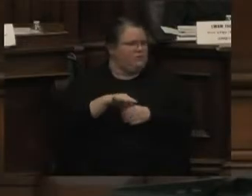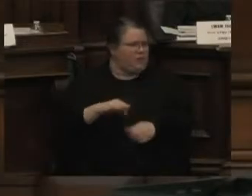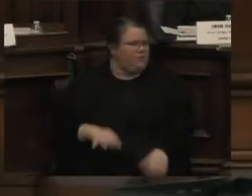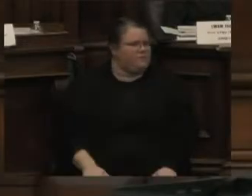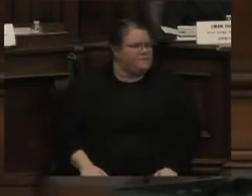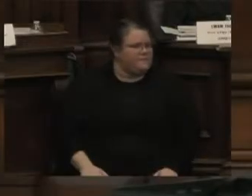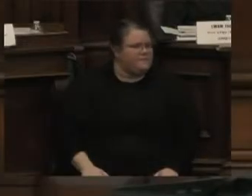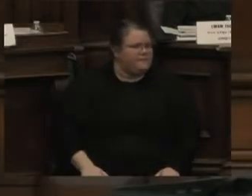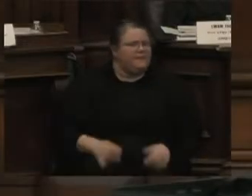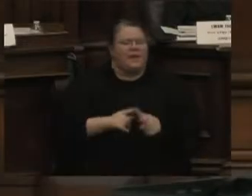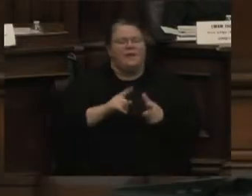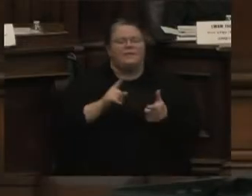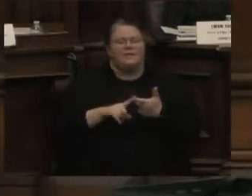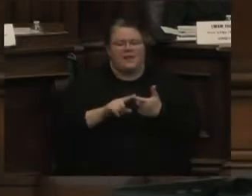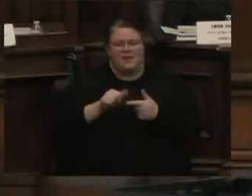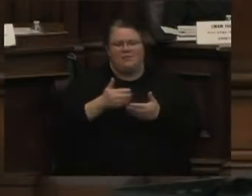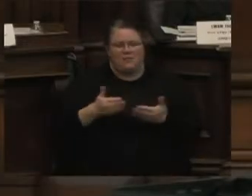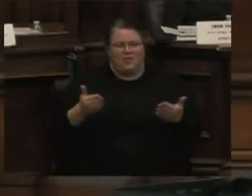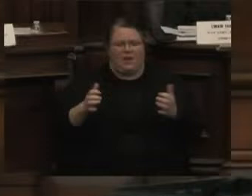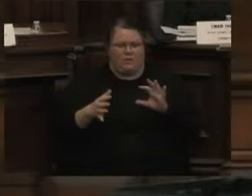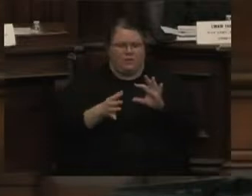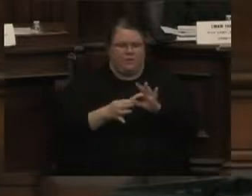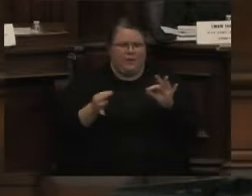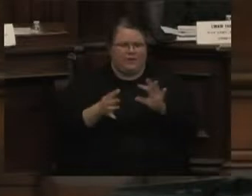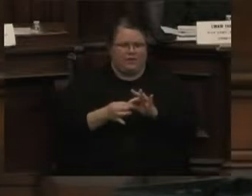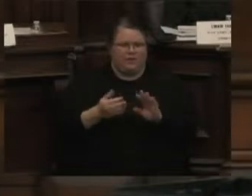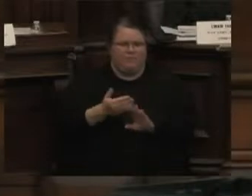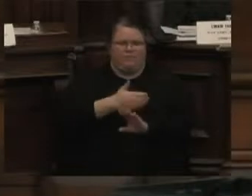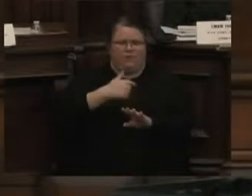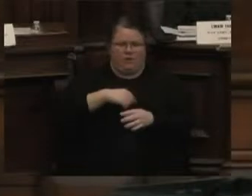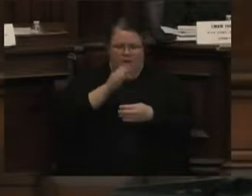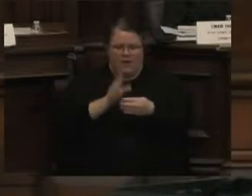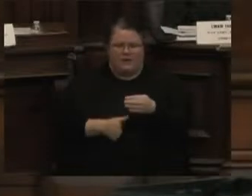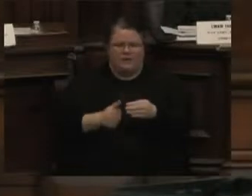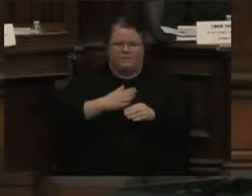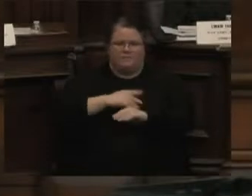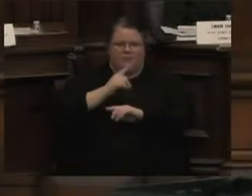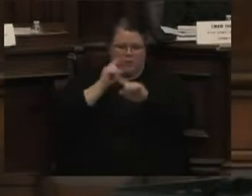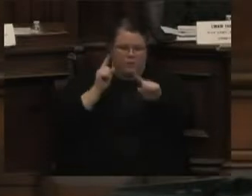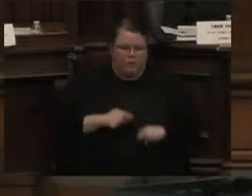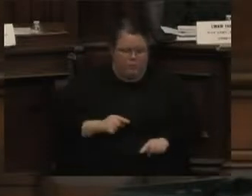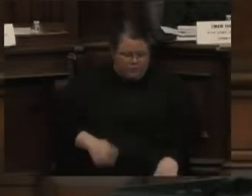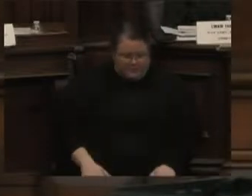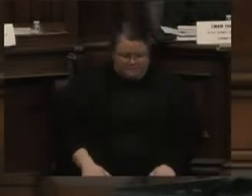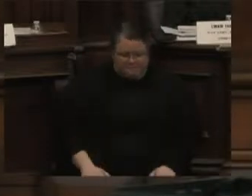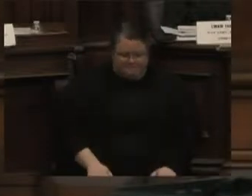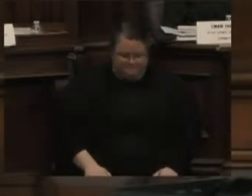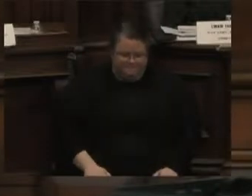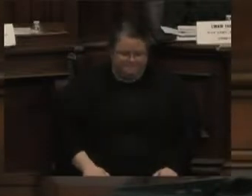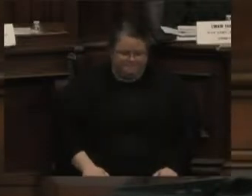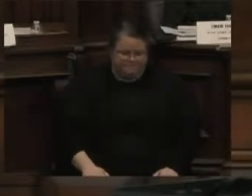Well, I'm sorry. And so that we can do that vote. And the other